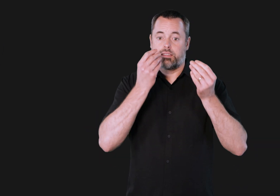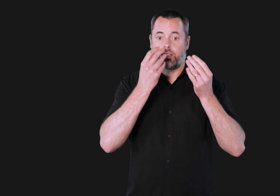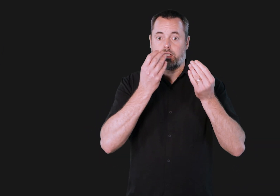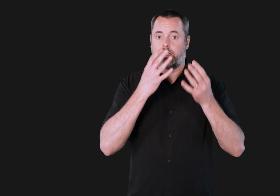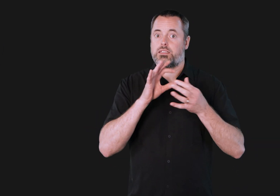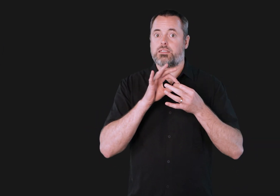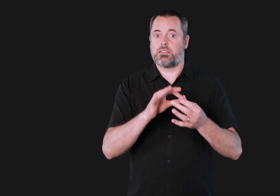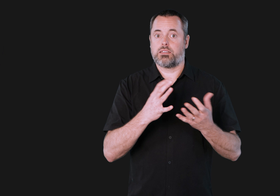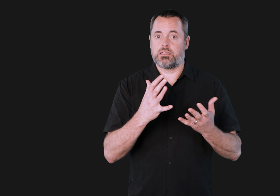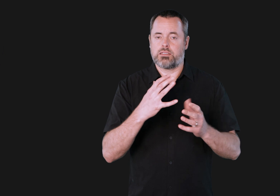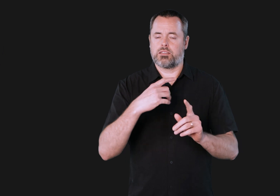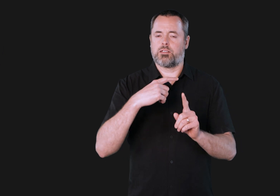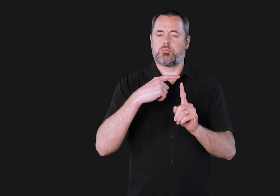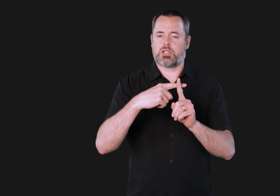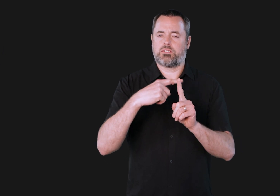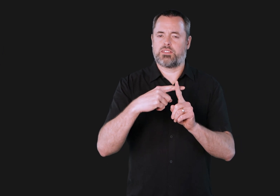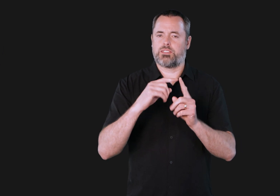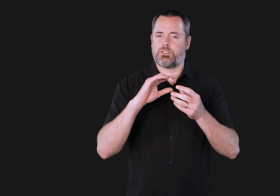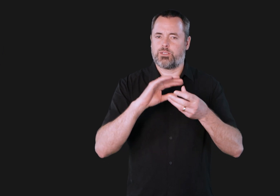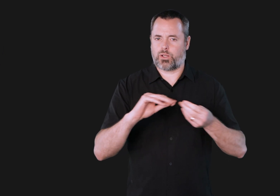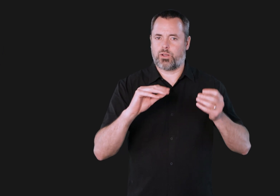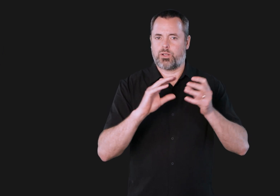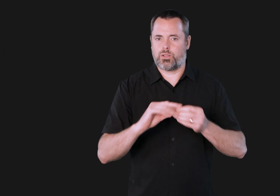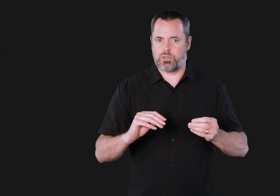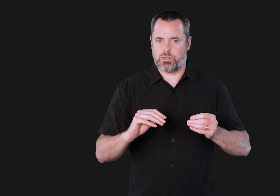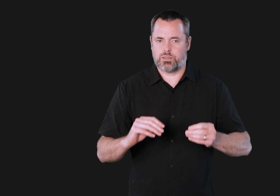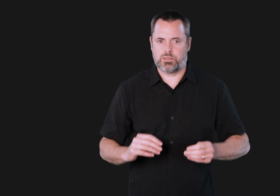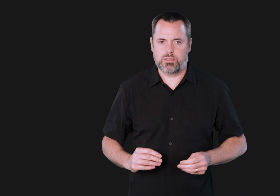Data on positive stories